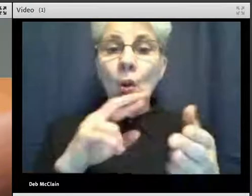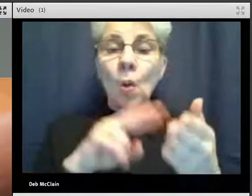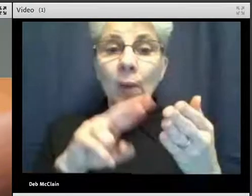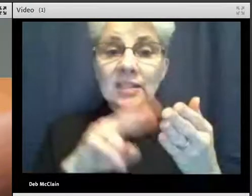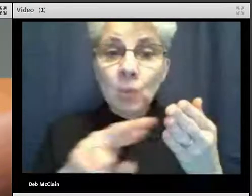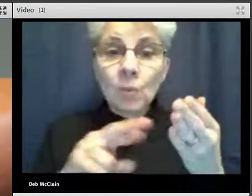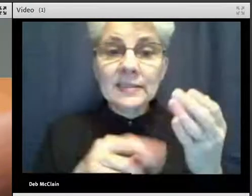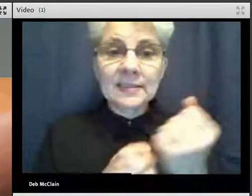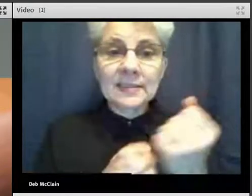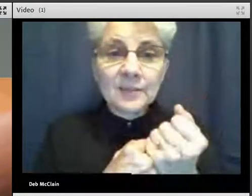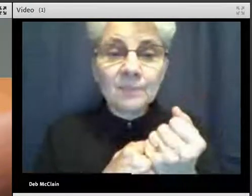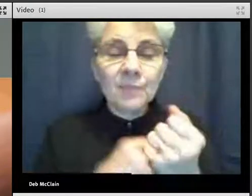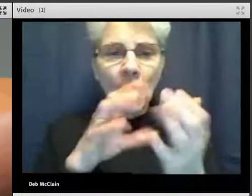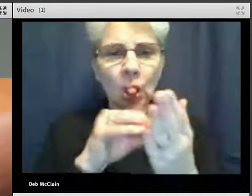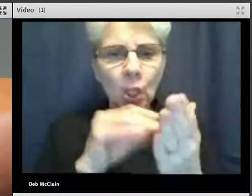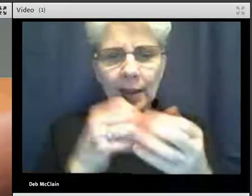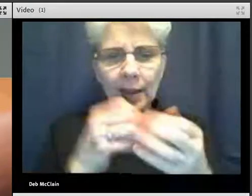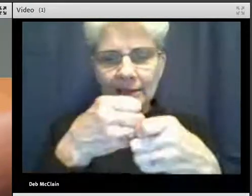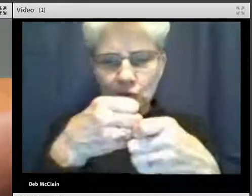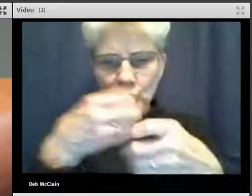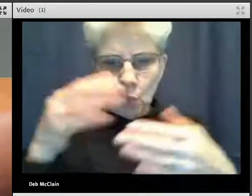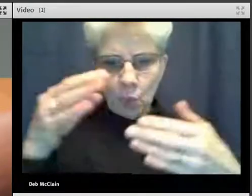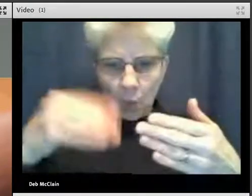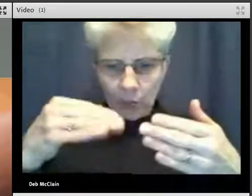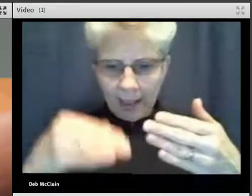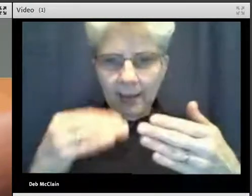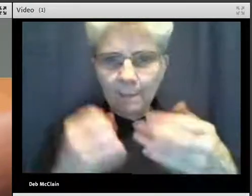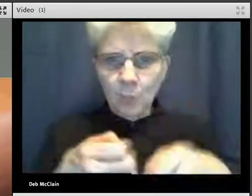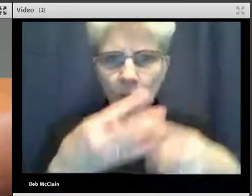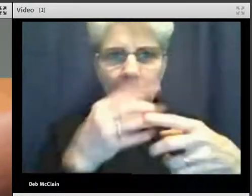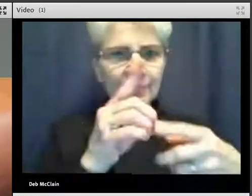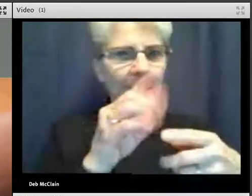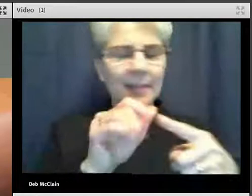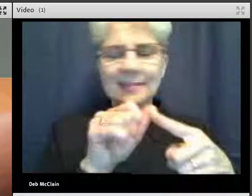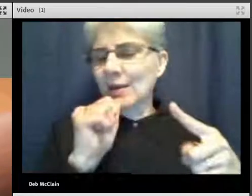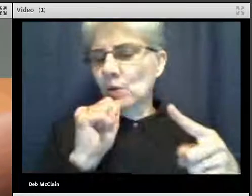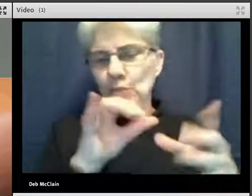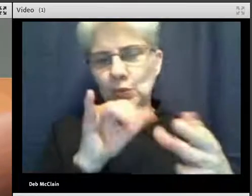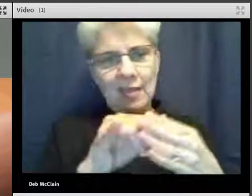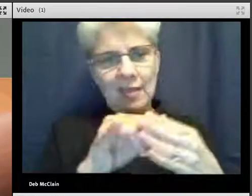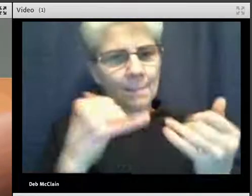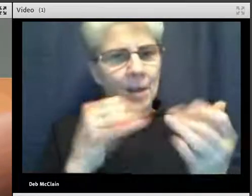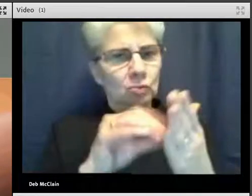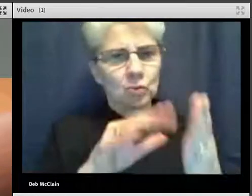and then scroll down and click on the next thing and pull up our database. That is not what the modern student's doing,